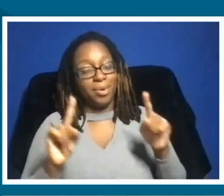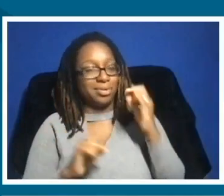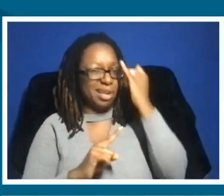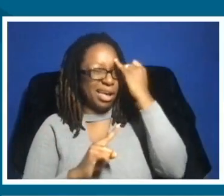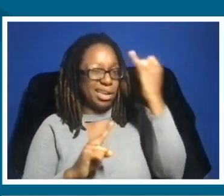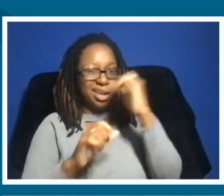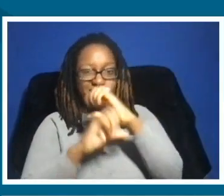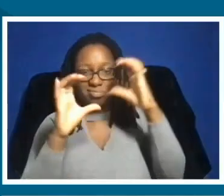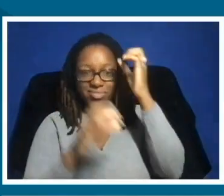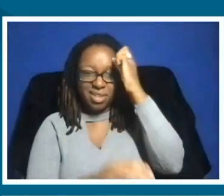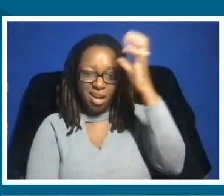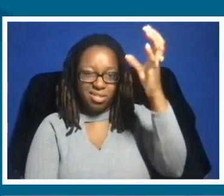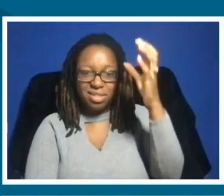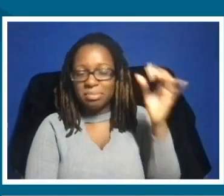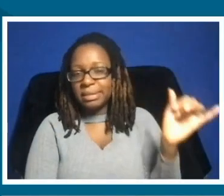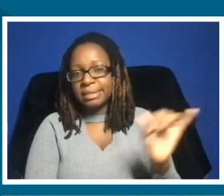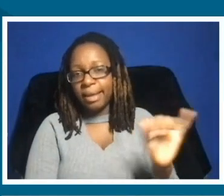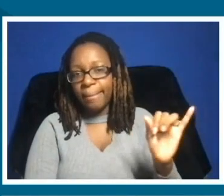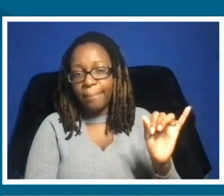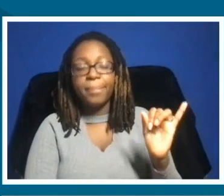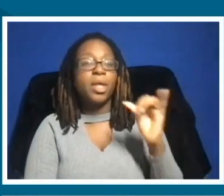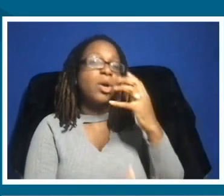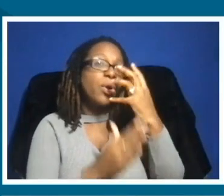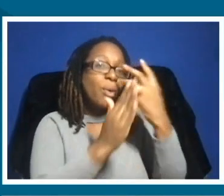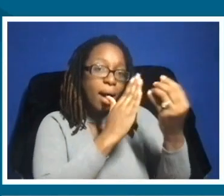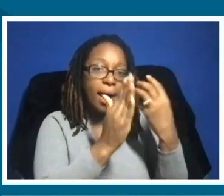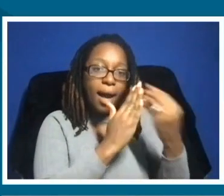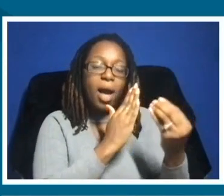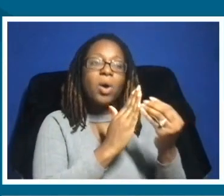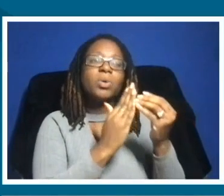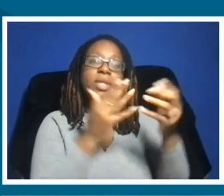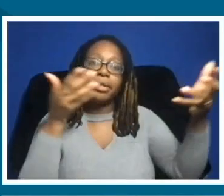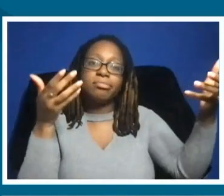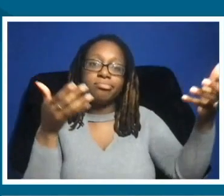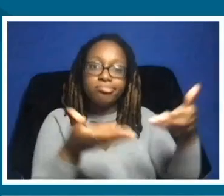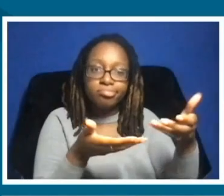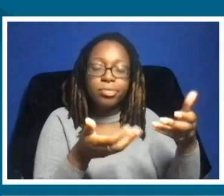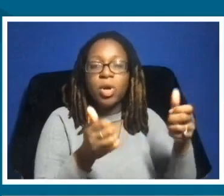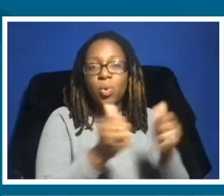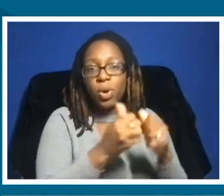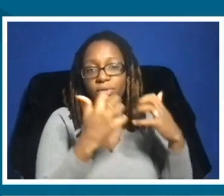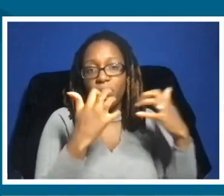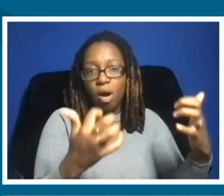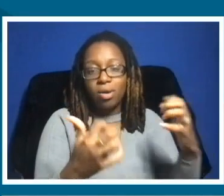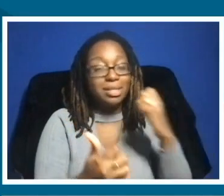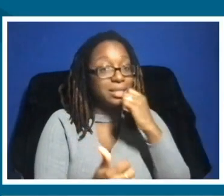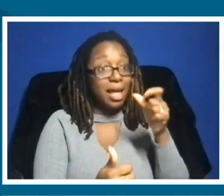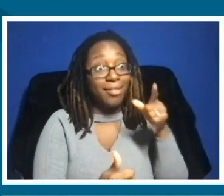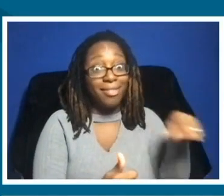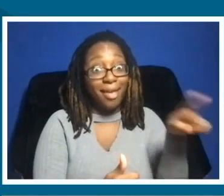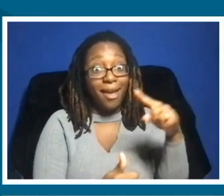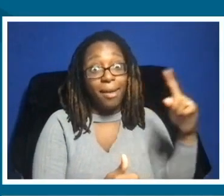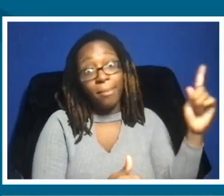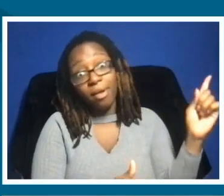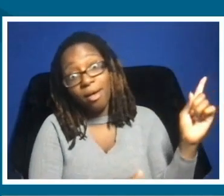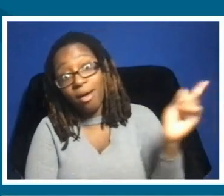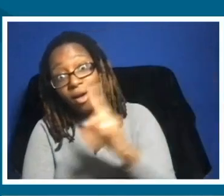out and find our audiences instead of requiring that they find us